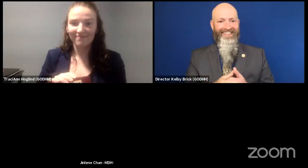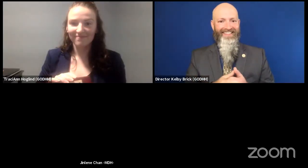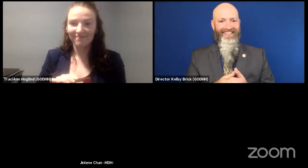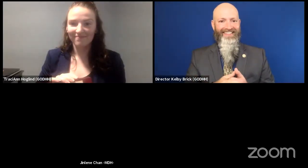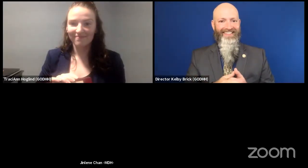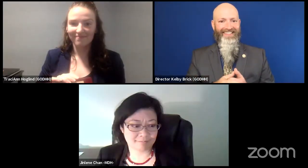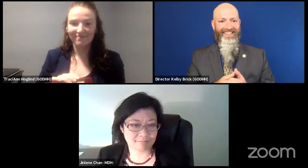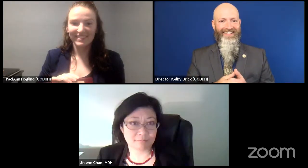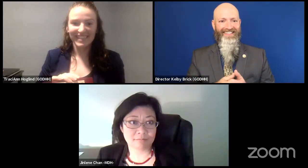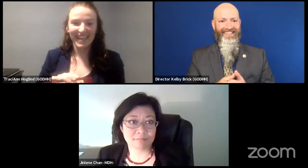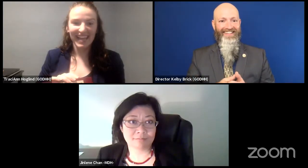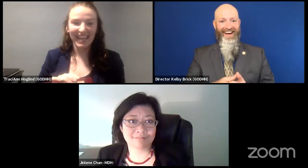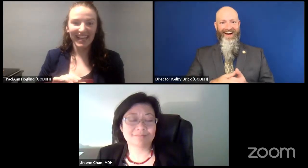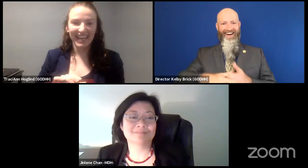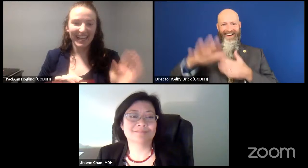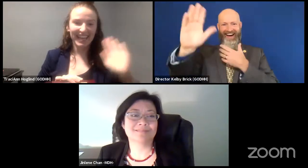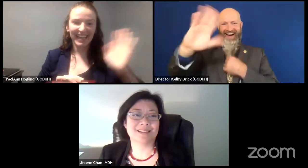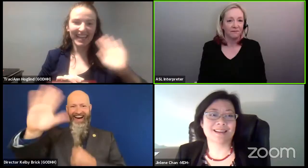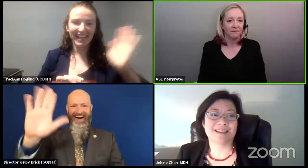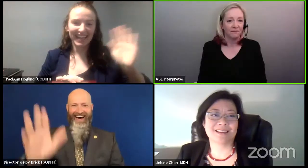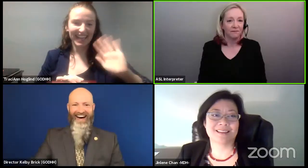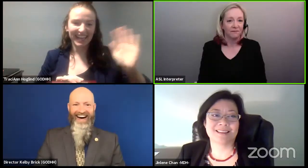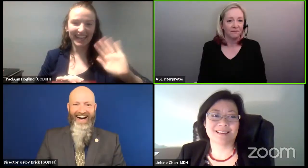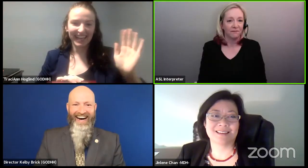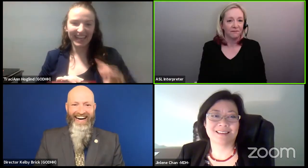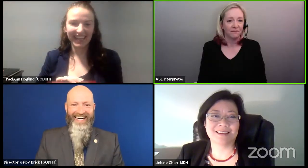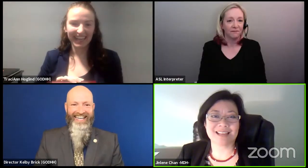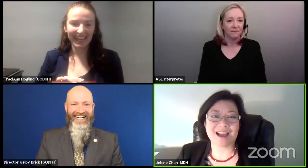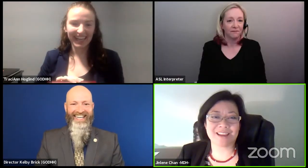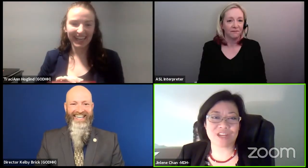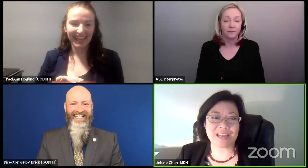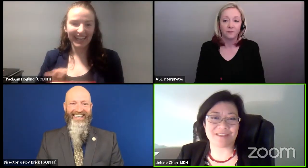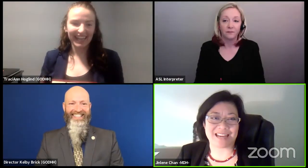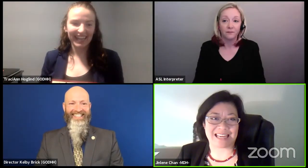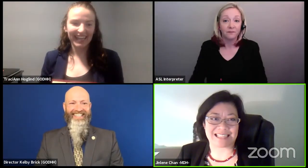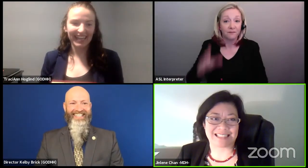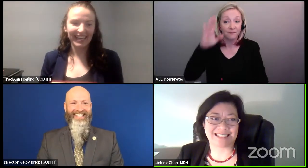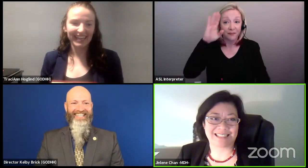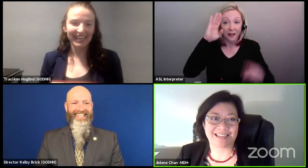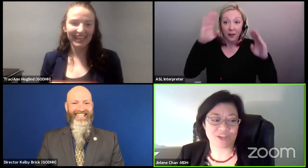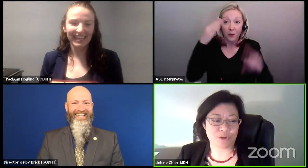us. JINLENE CHAN: Yes, hi, good evening. Can you